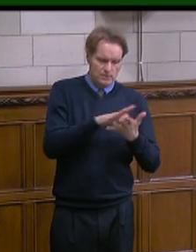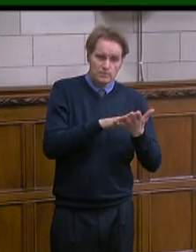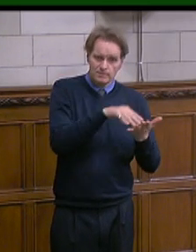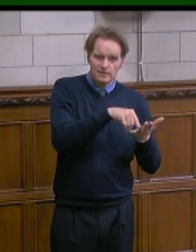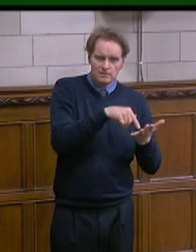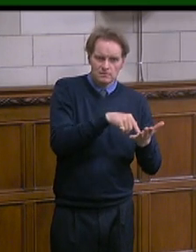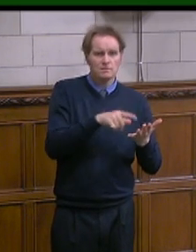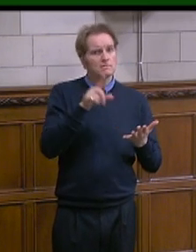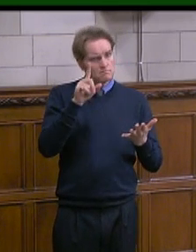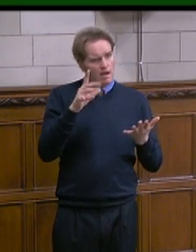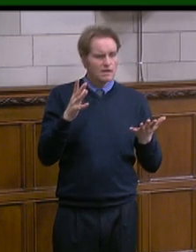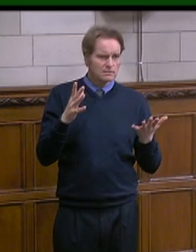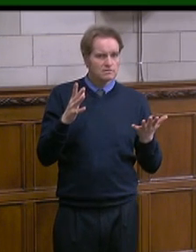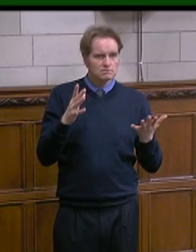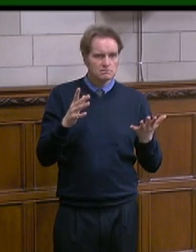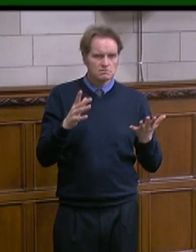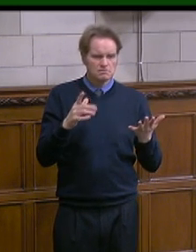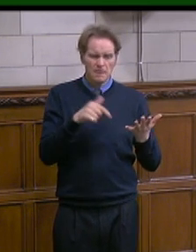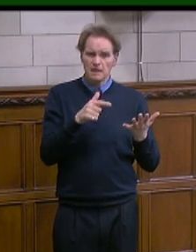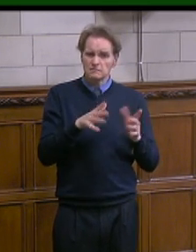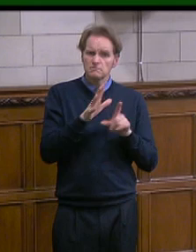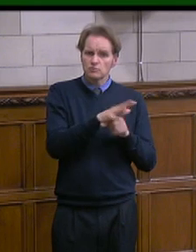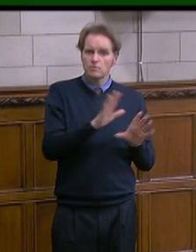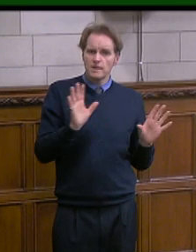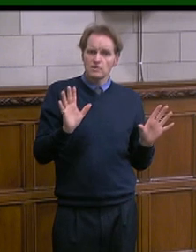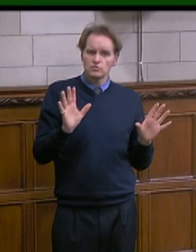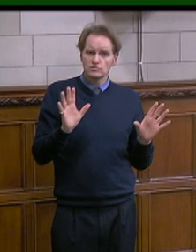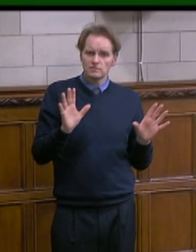Surely that could be demonstrated to be discriminatory if it came to the courts.